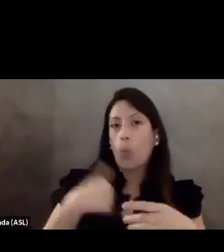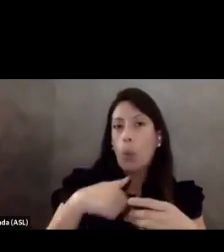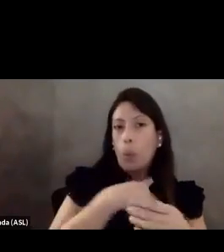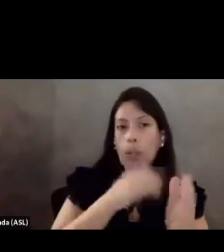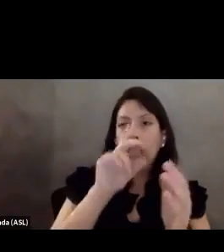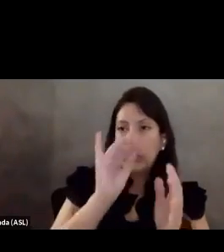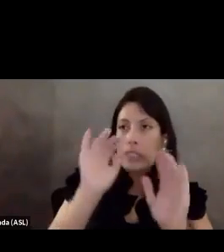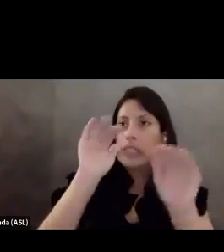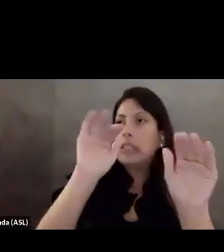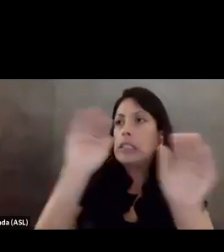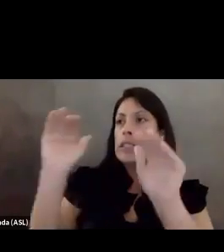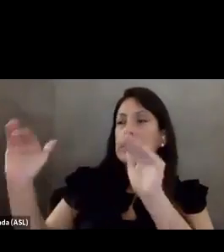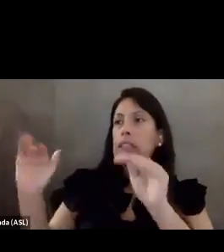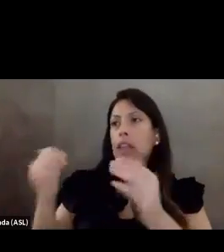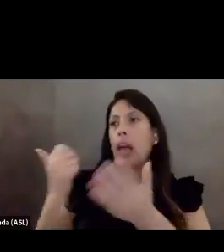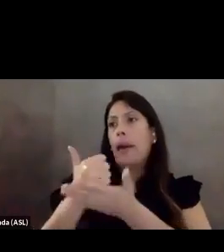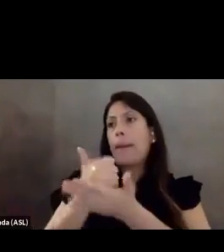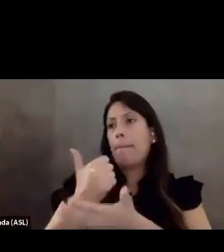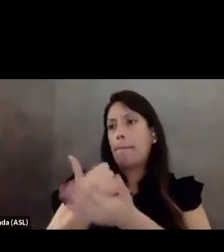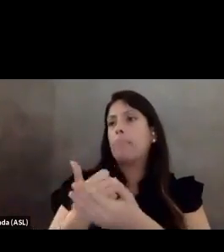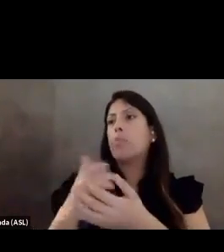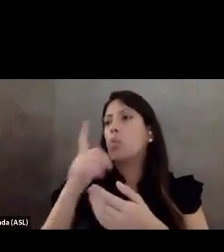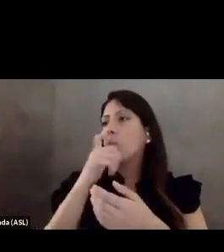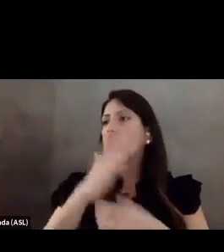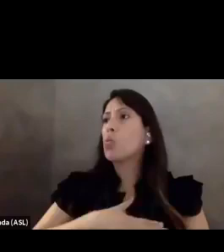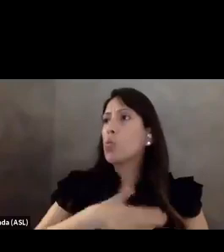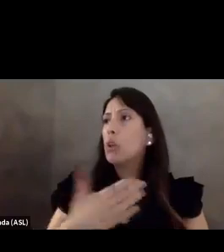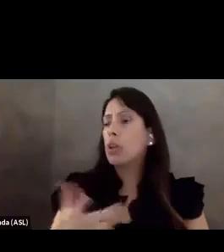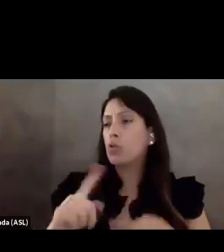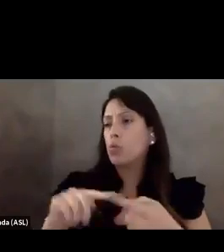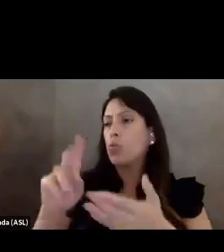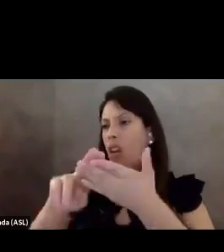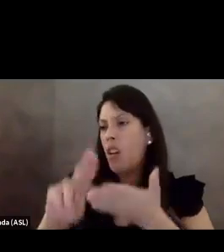find places that are willing to contract with us.